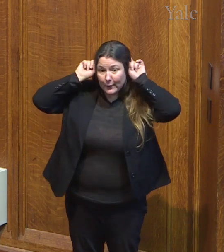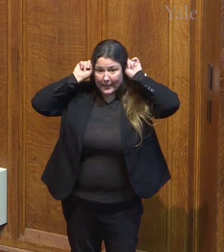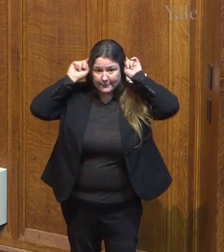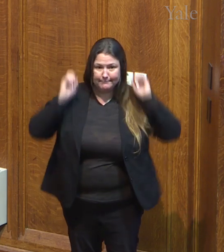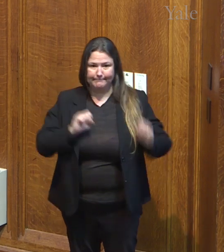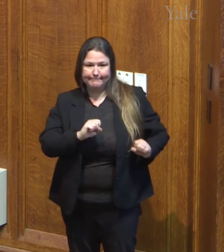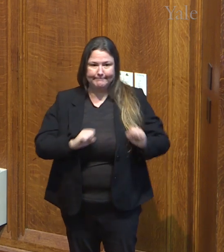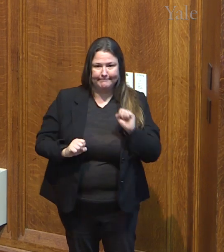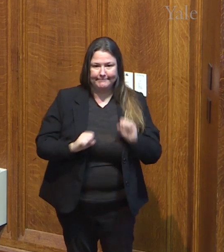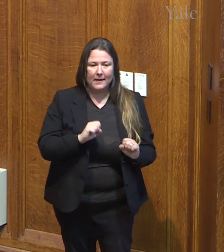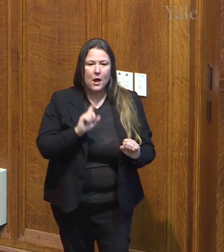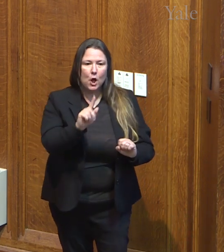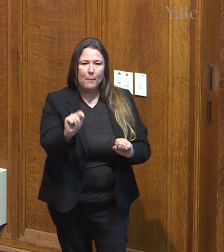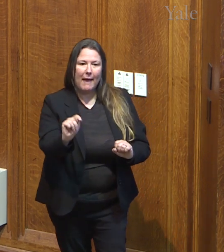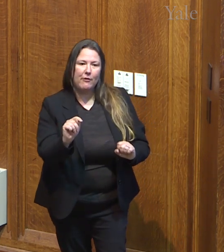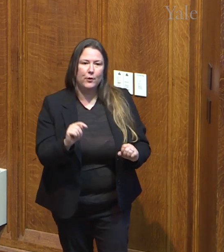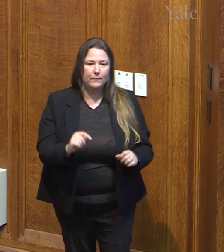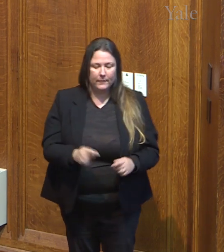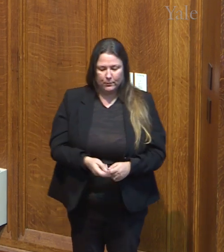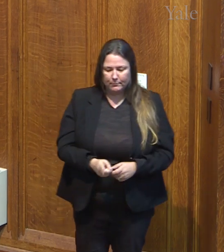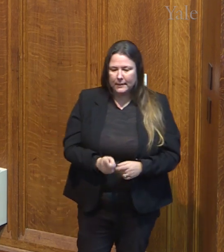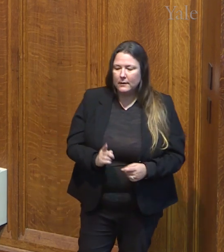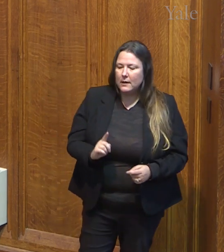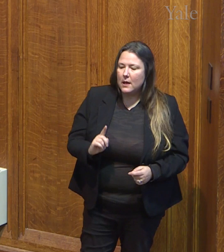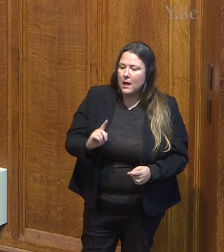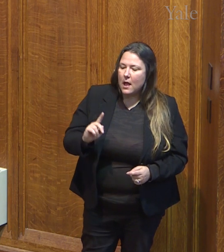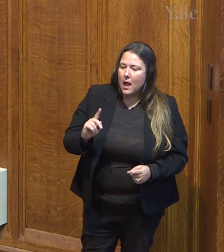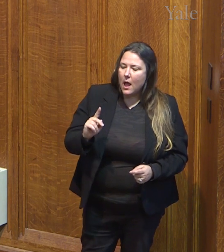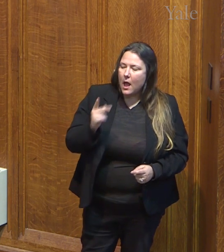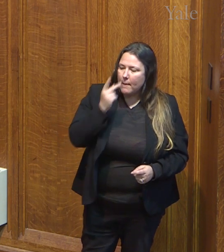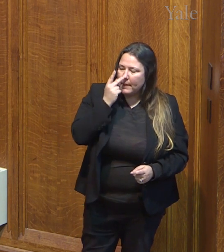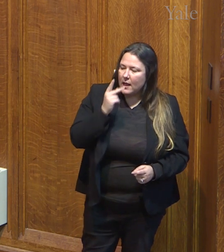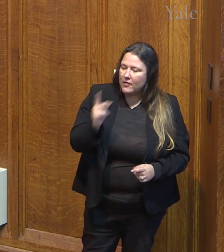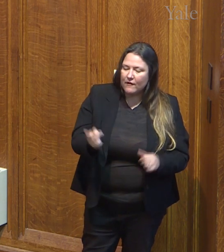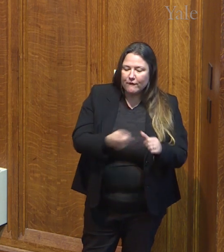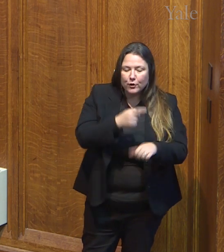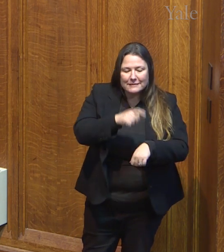and it was the first time I realized since childhood